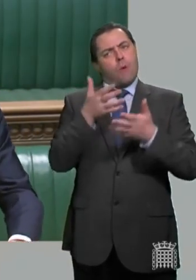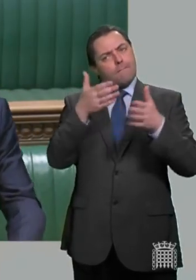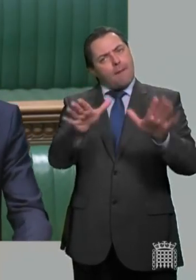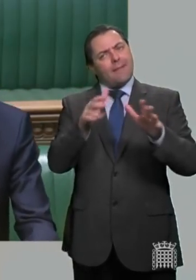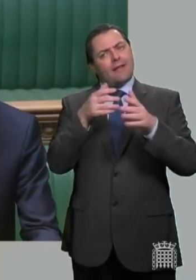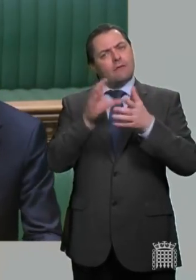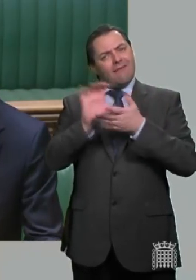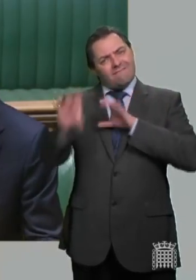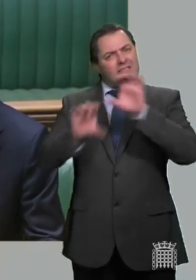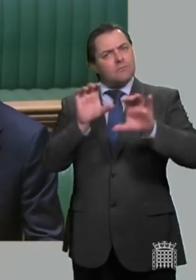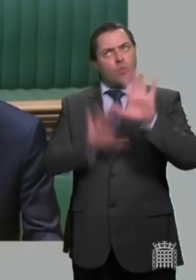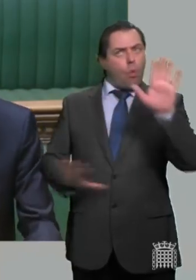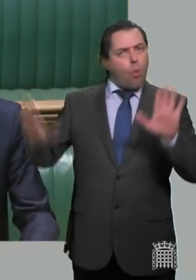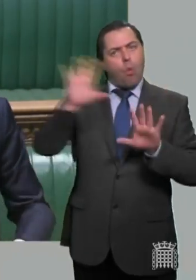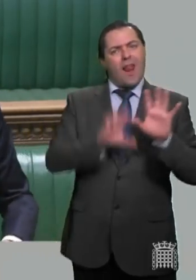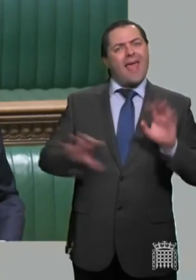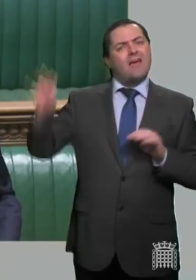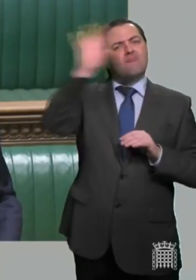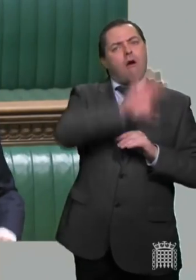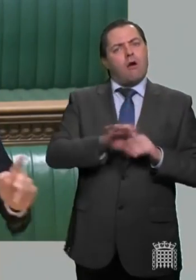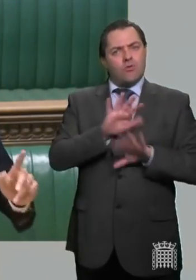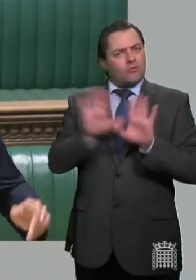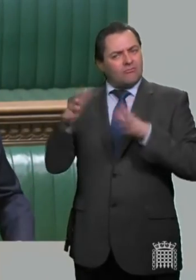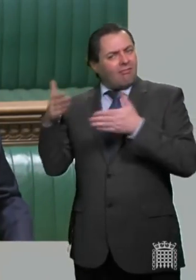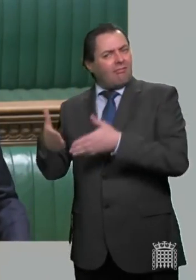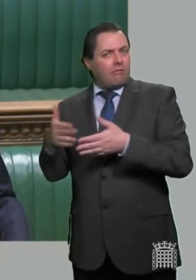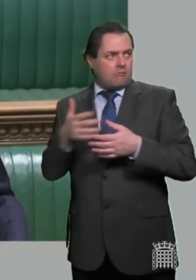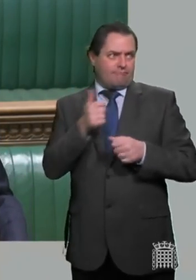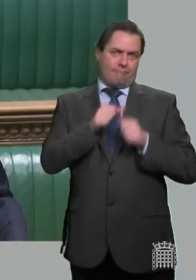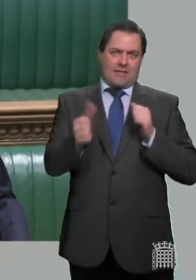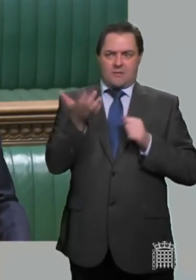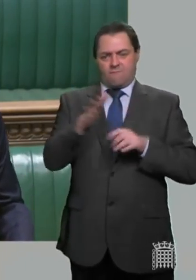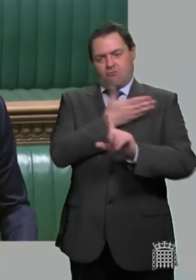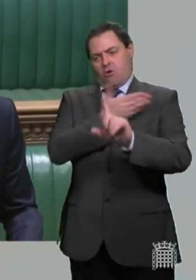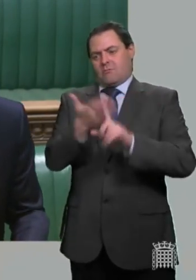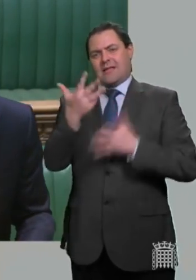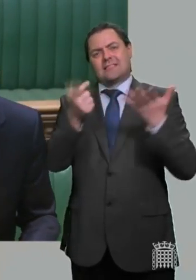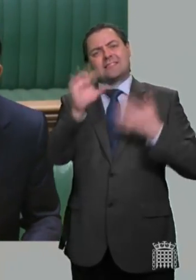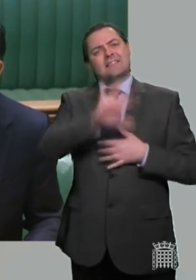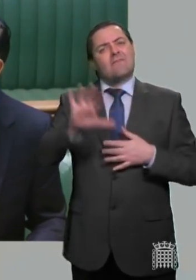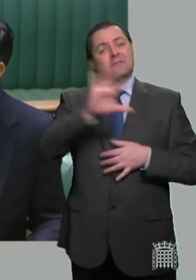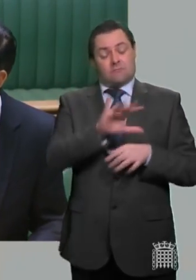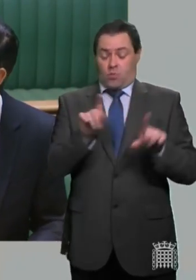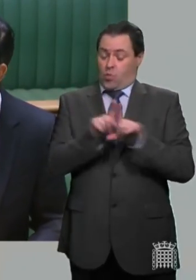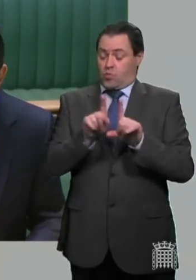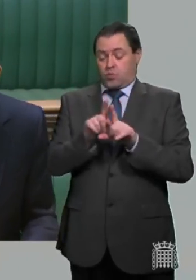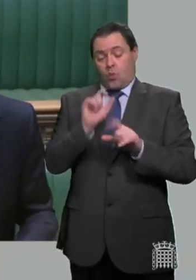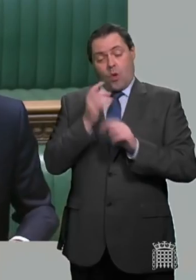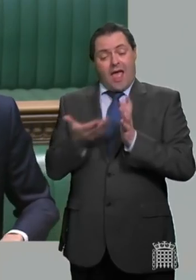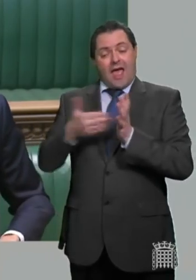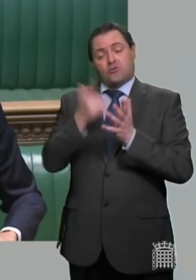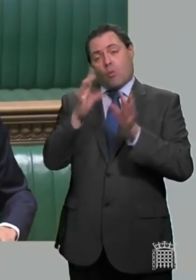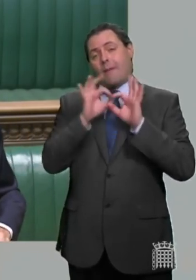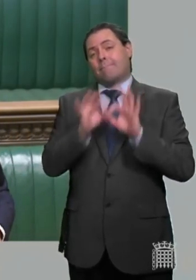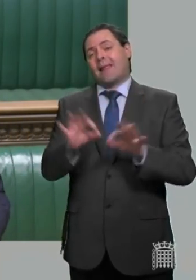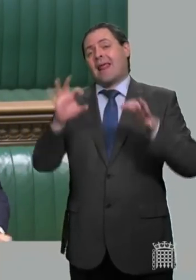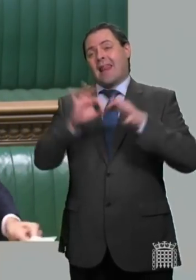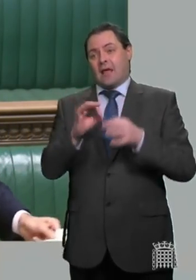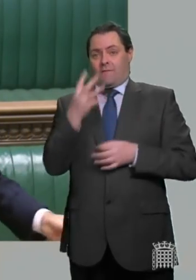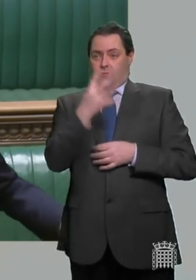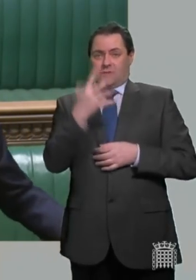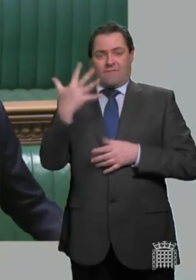UK since the 1970s. But we can go further. I am announcing today over £1 billion for 45 new towns